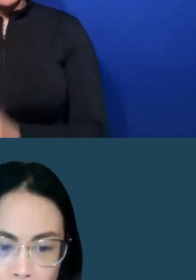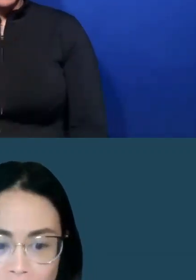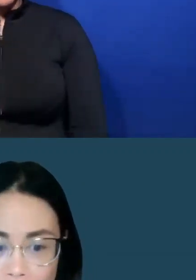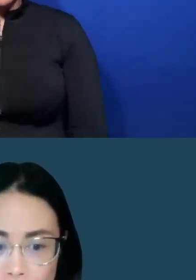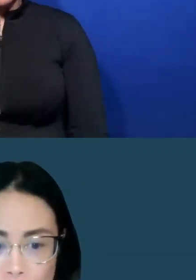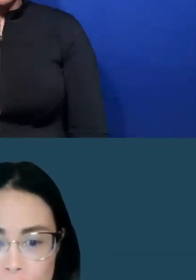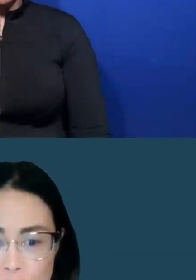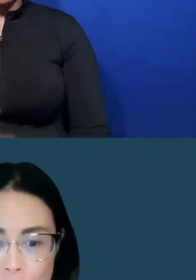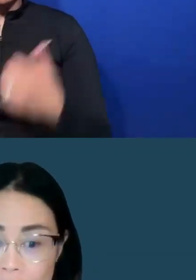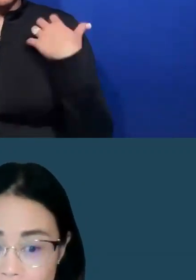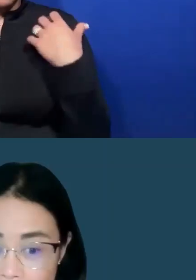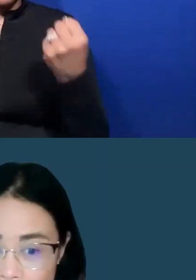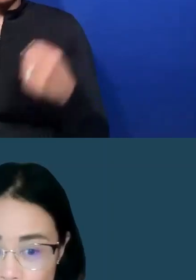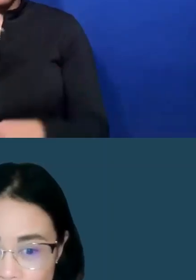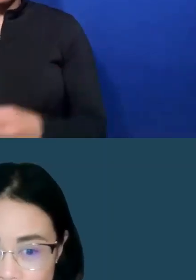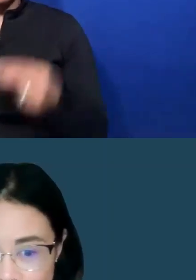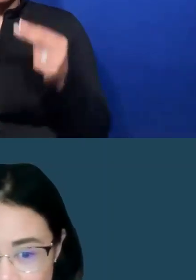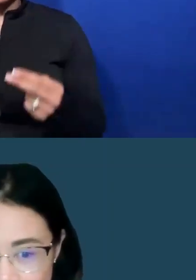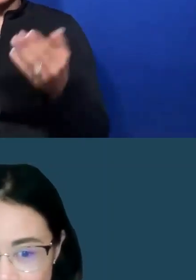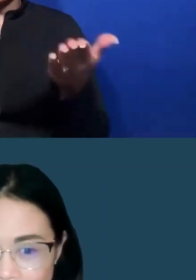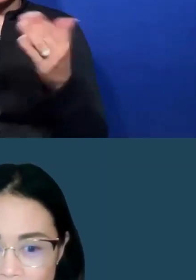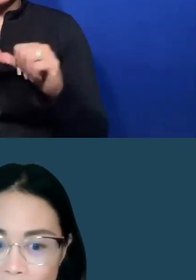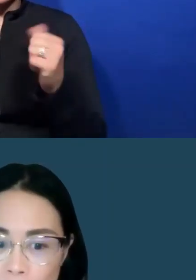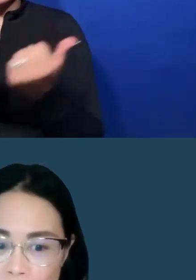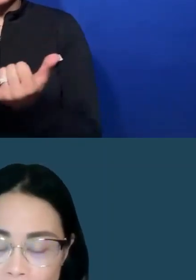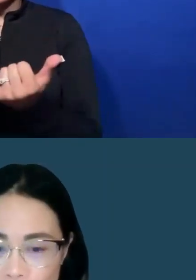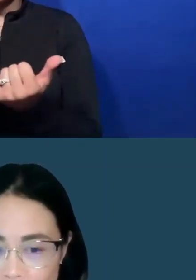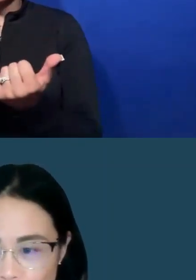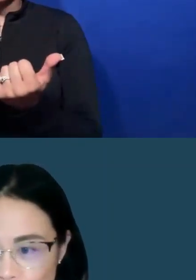Health and Human Services Agency, or HHS